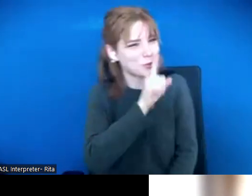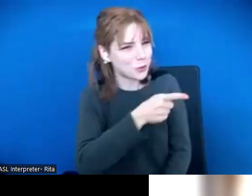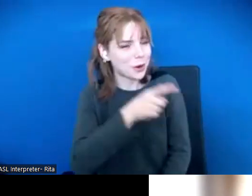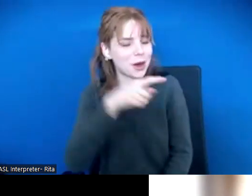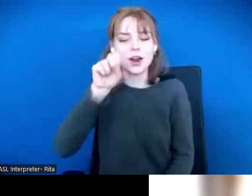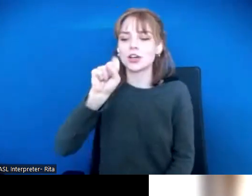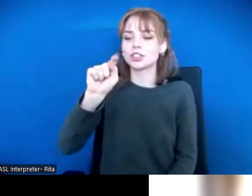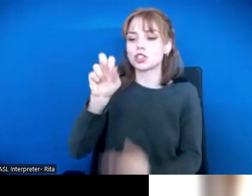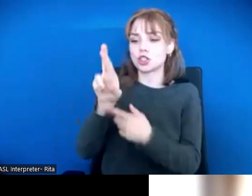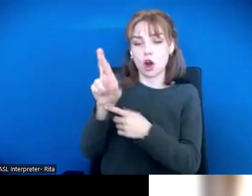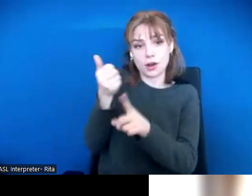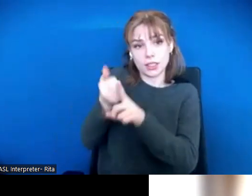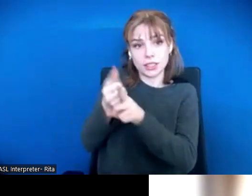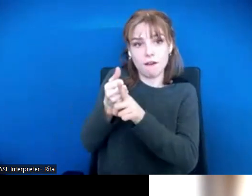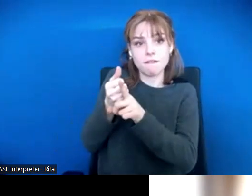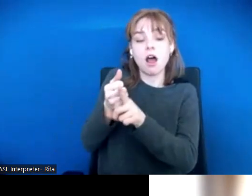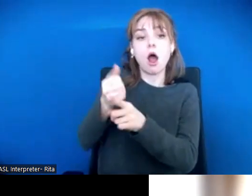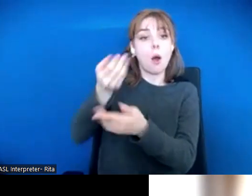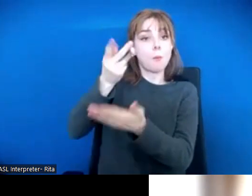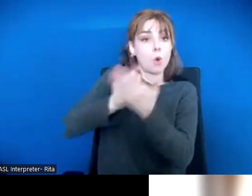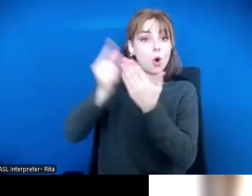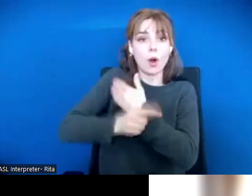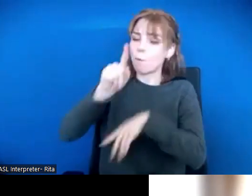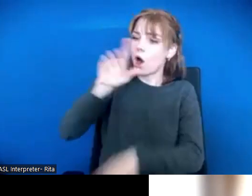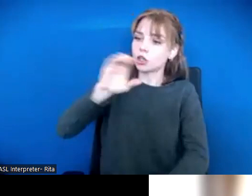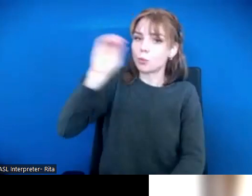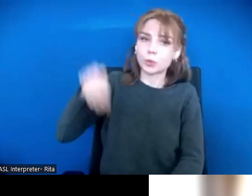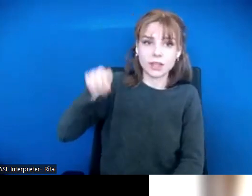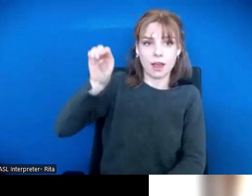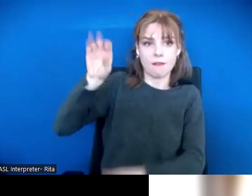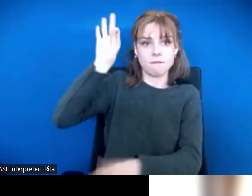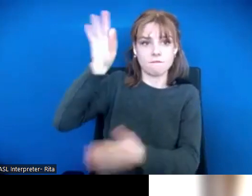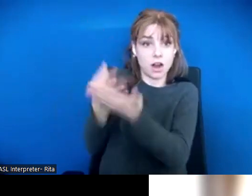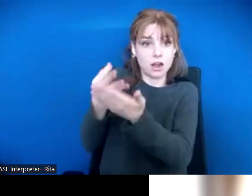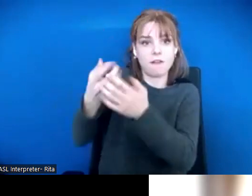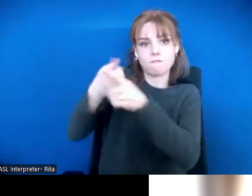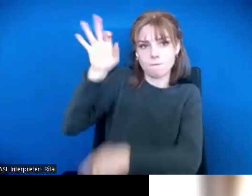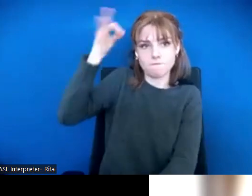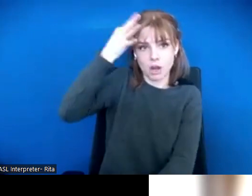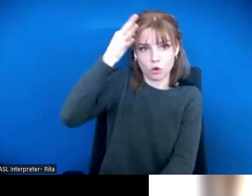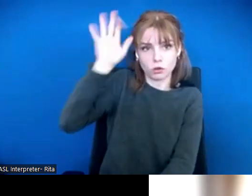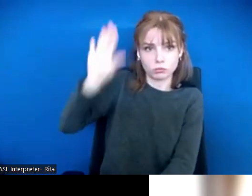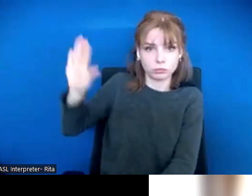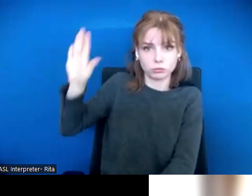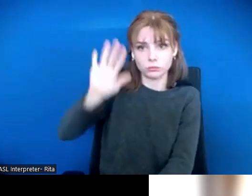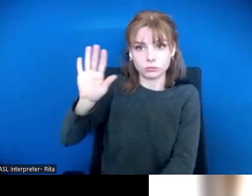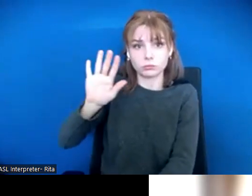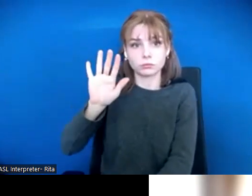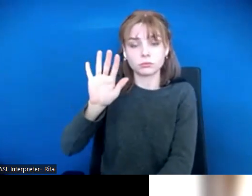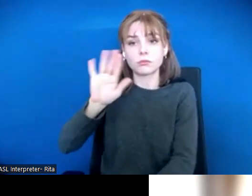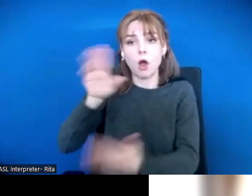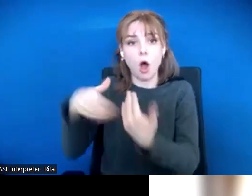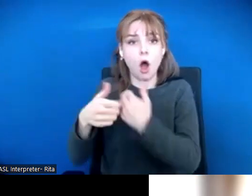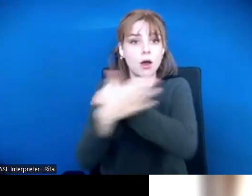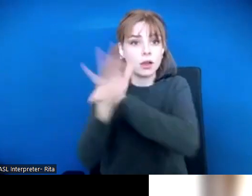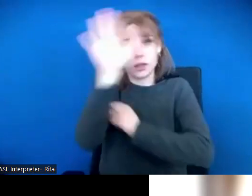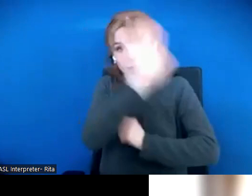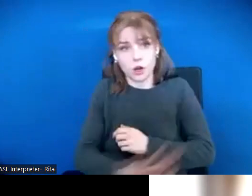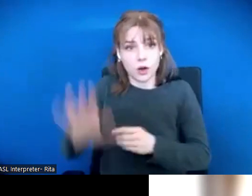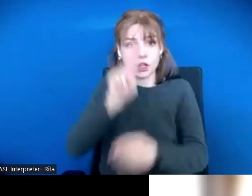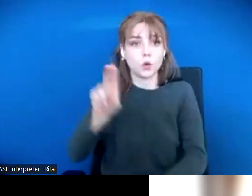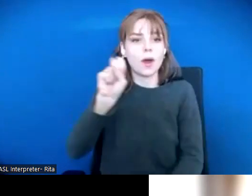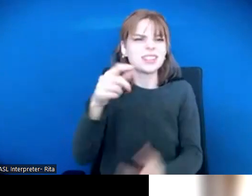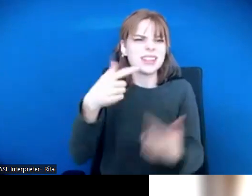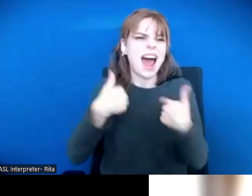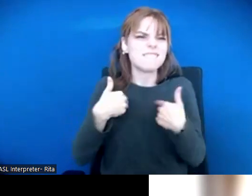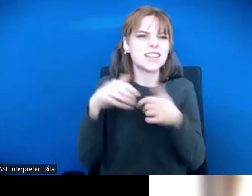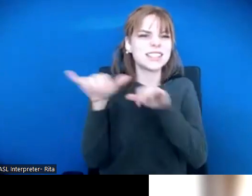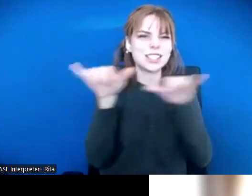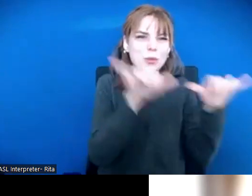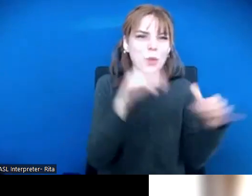Well, since you are the director, can you tell us what the MN STAR Program is?